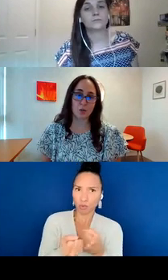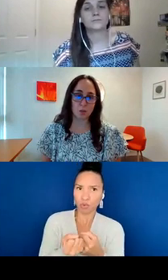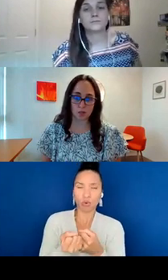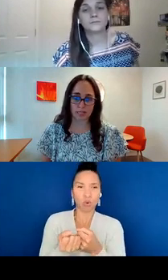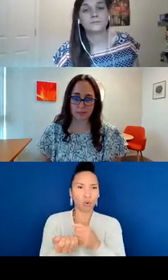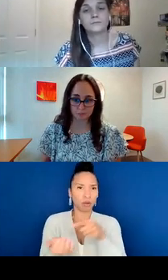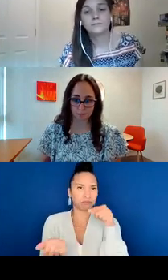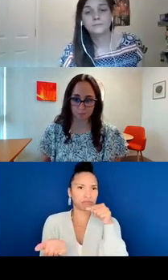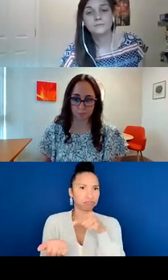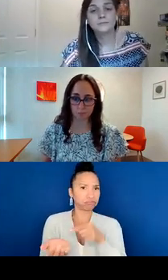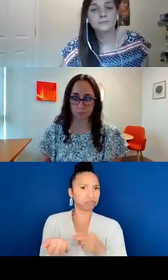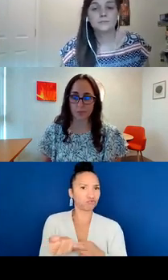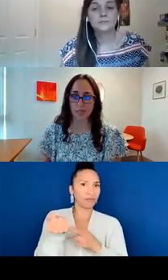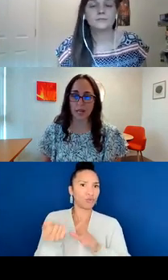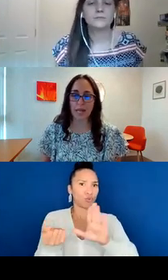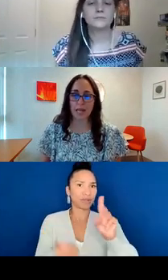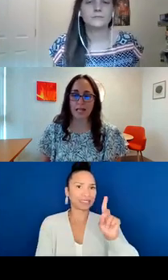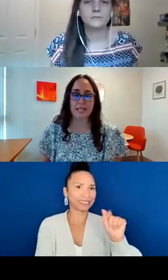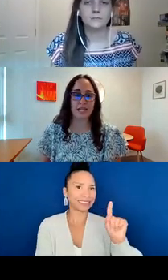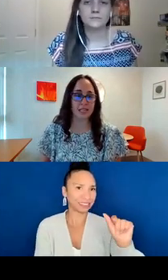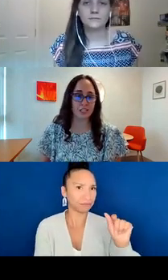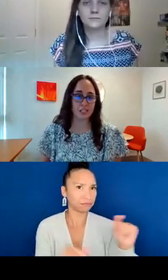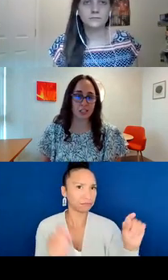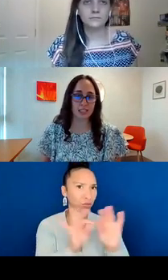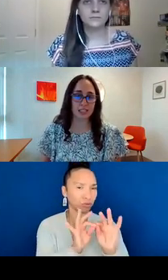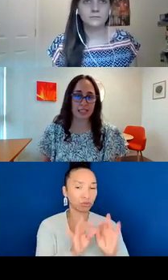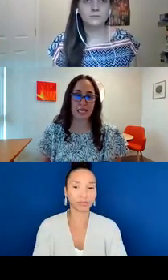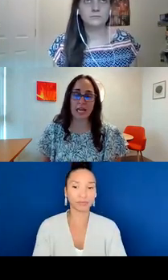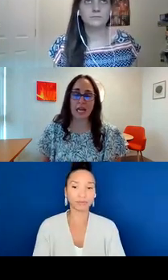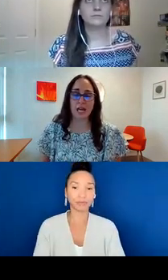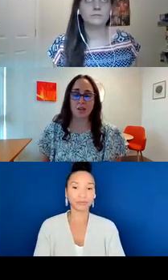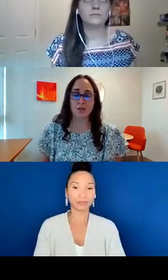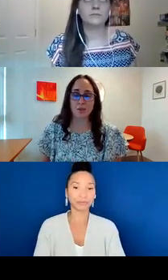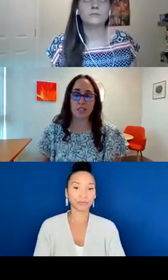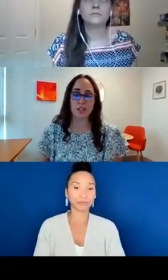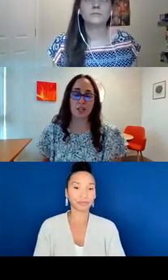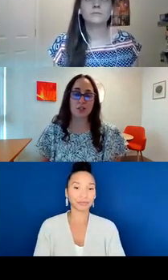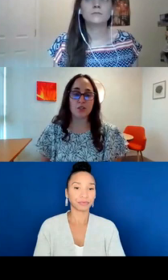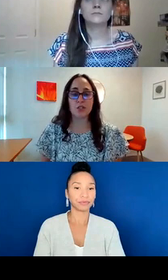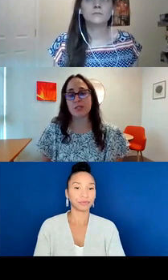that you're reporting. And then, additionally, we encourage